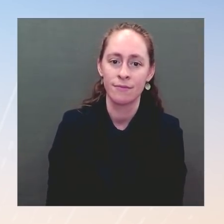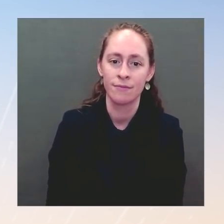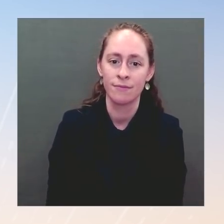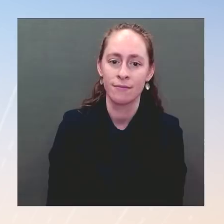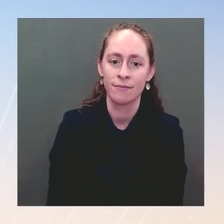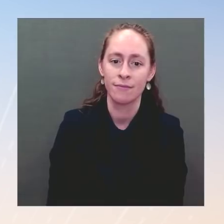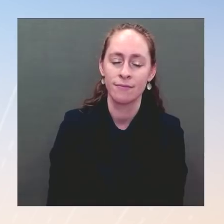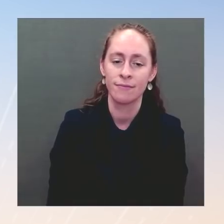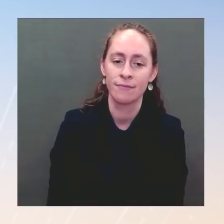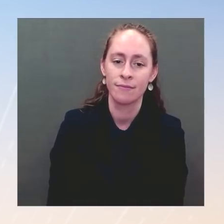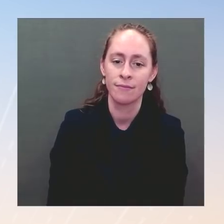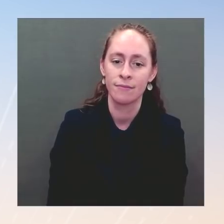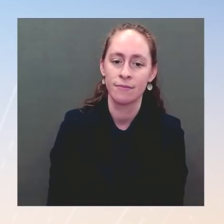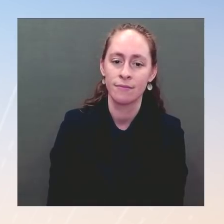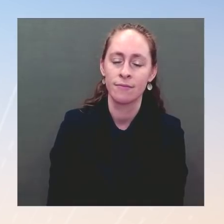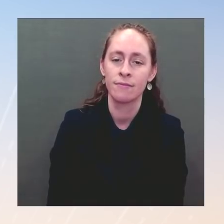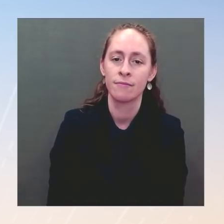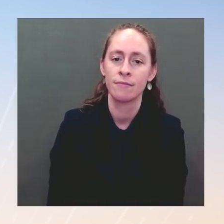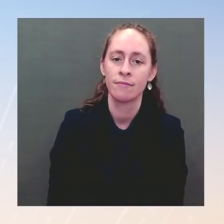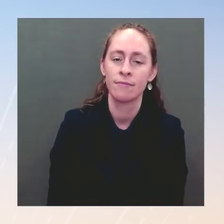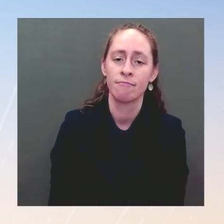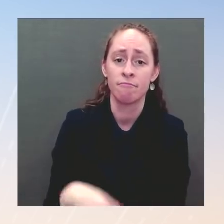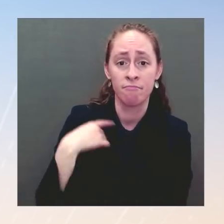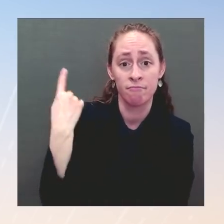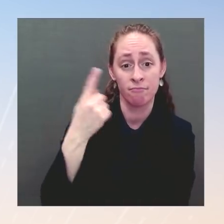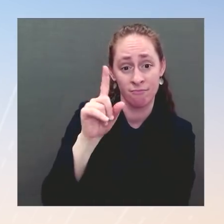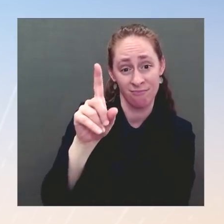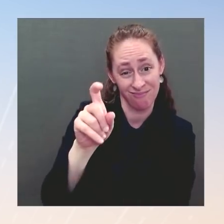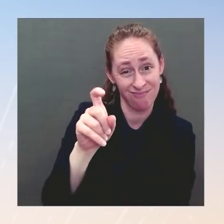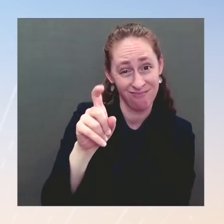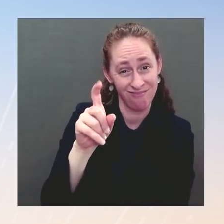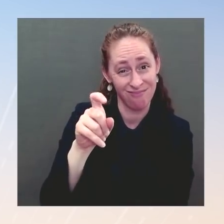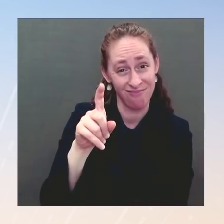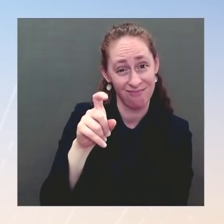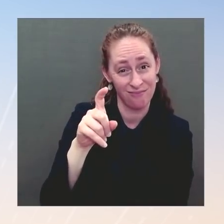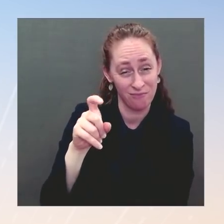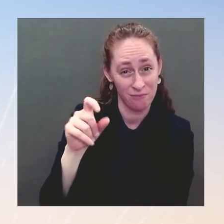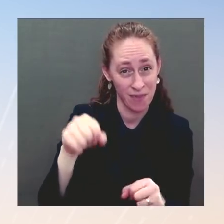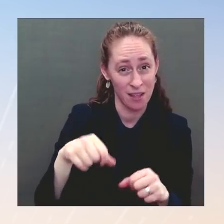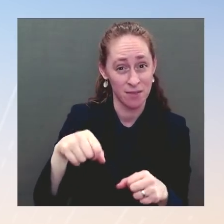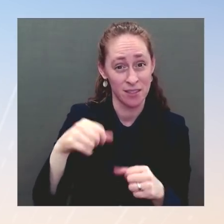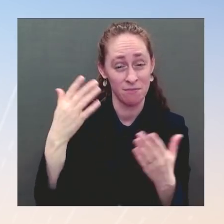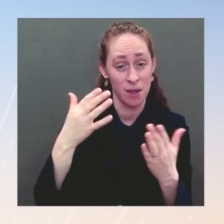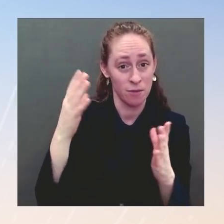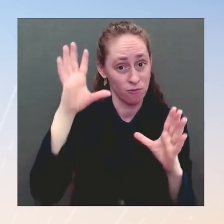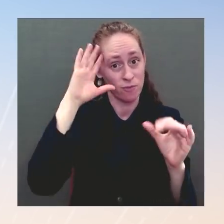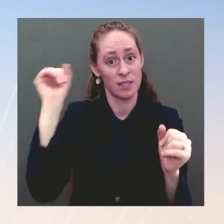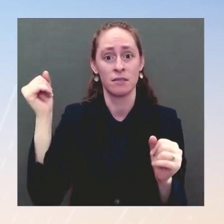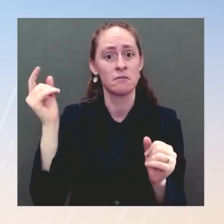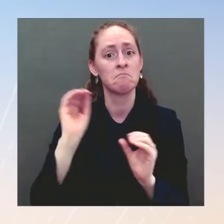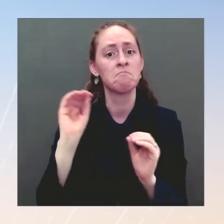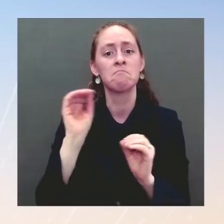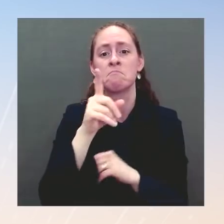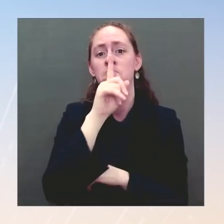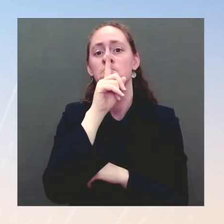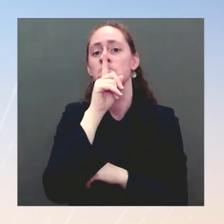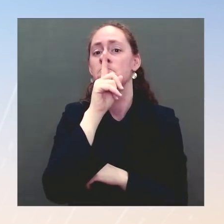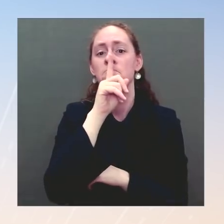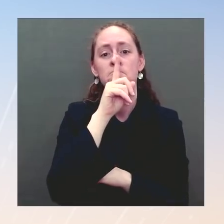of a Supreme Court pick after February? Ms. Psaki: No. The Press: Declaratively, it'll happen before then. Ms. Psaki: Yes. The Press: Has he made a decision yet?